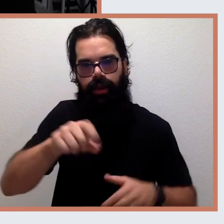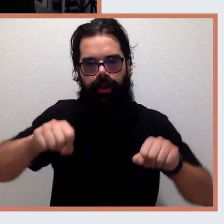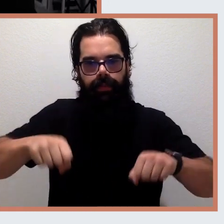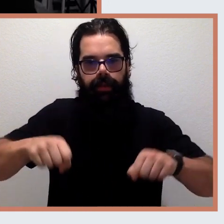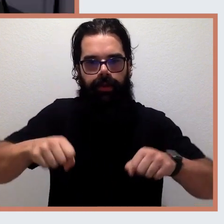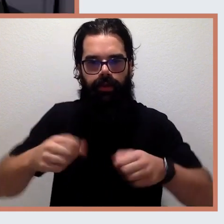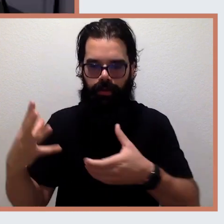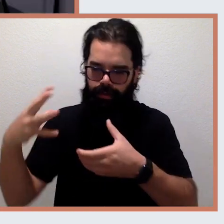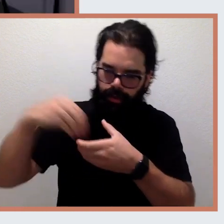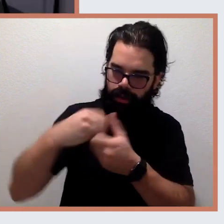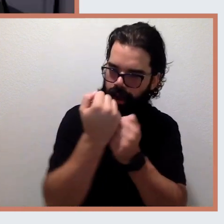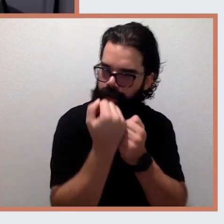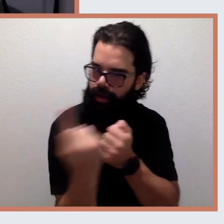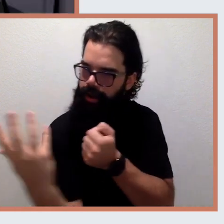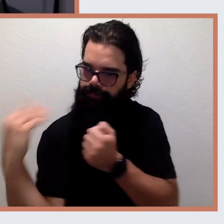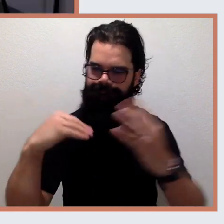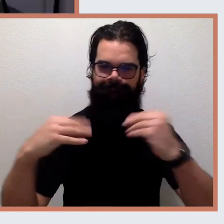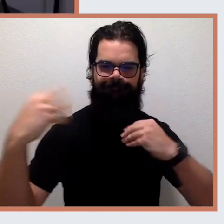for everybody in all areas of inclusion, right,